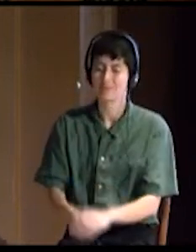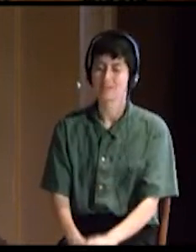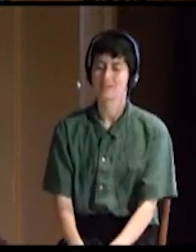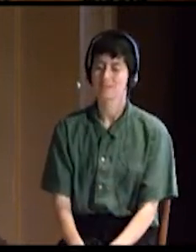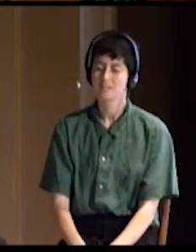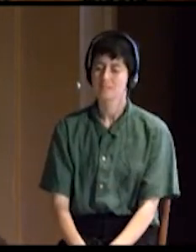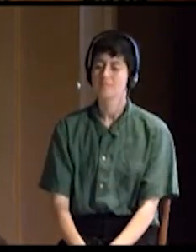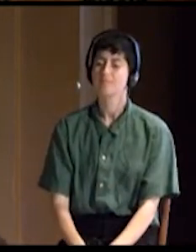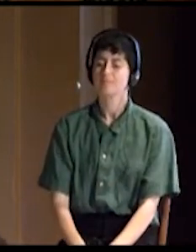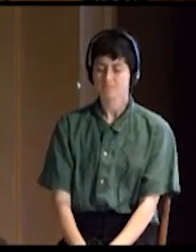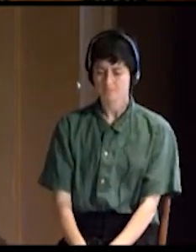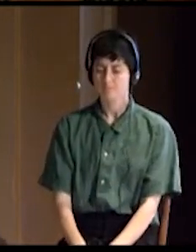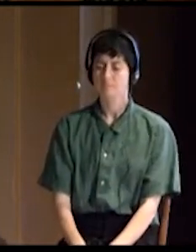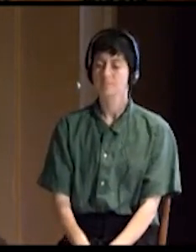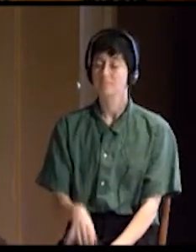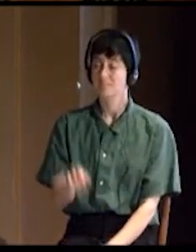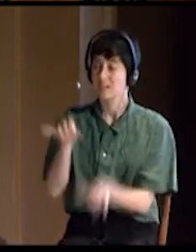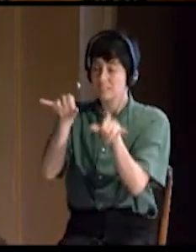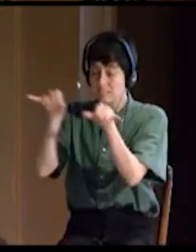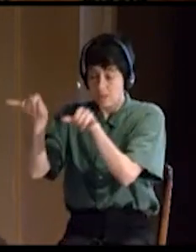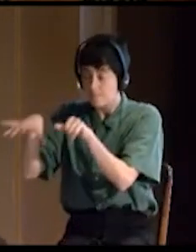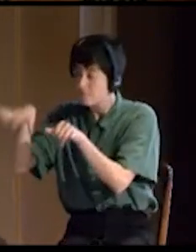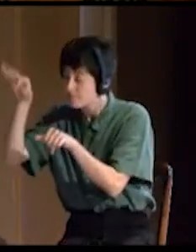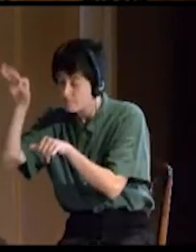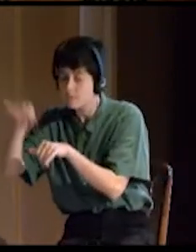in Suriname, Guyana and Trinidad and Tobago.